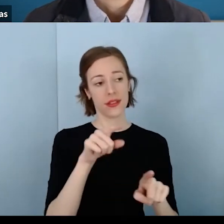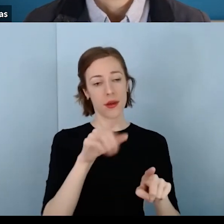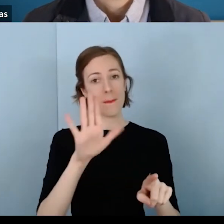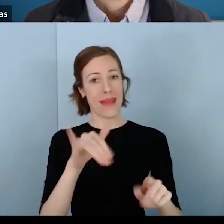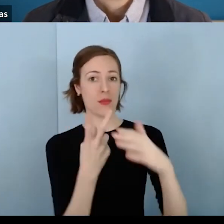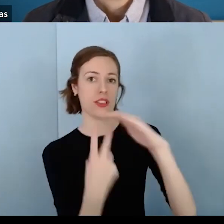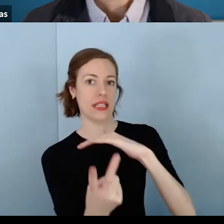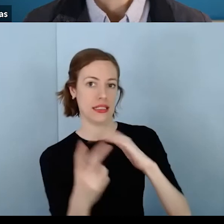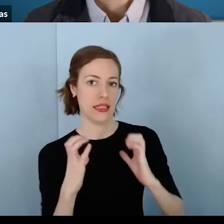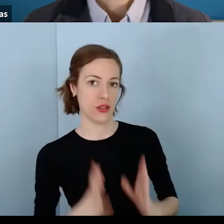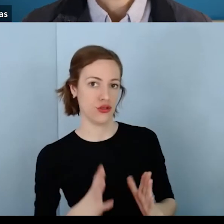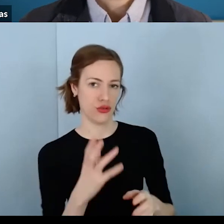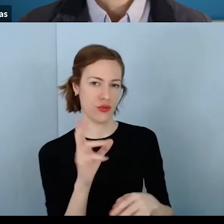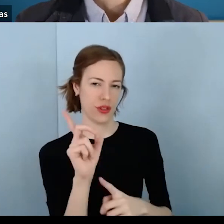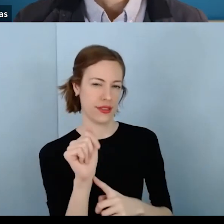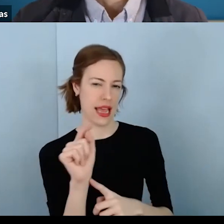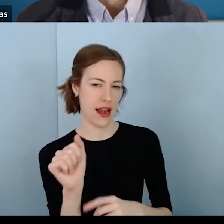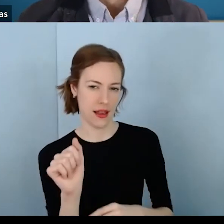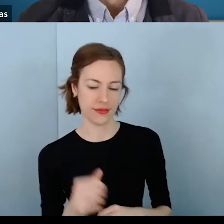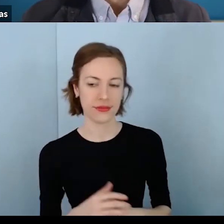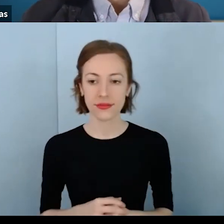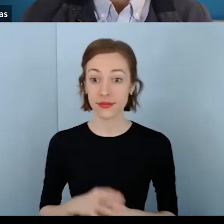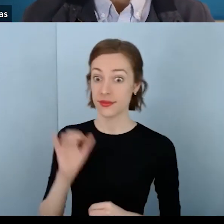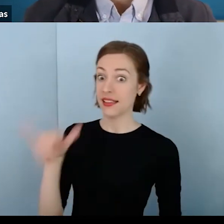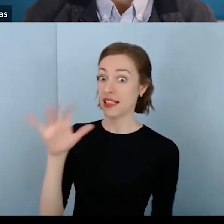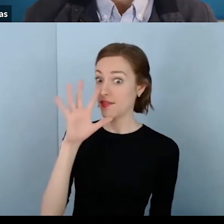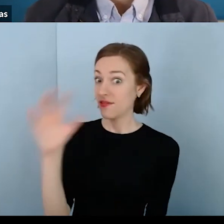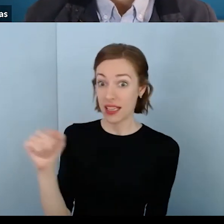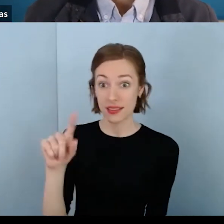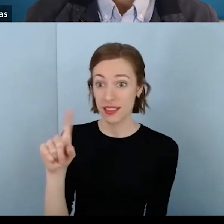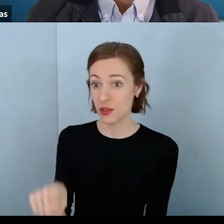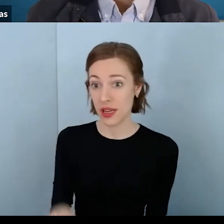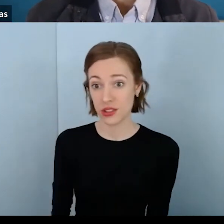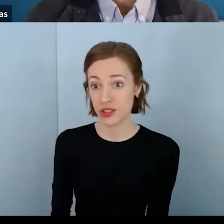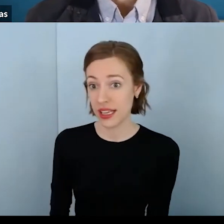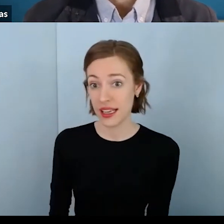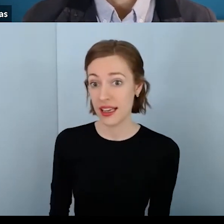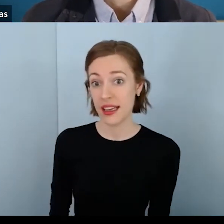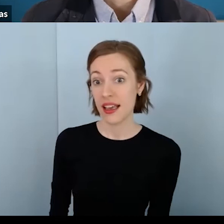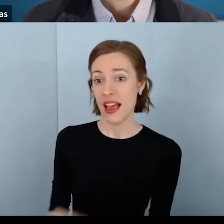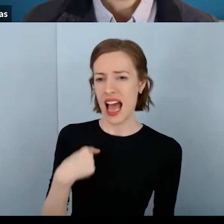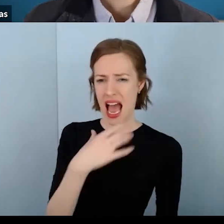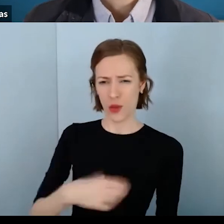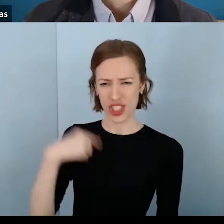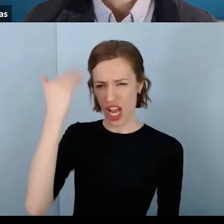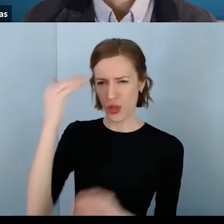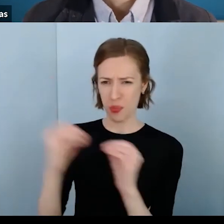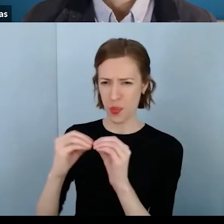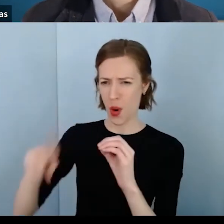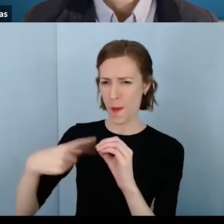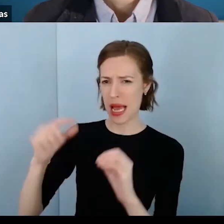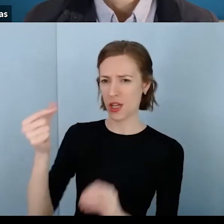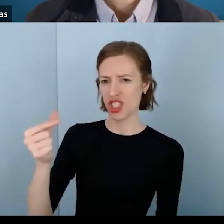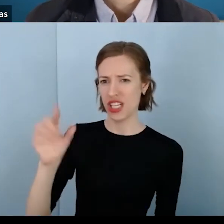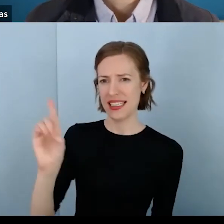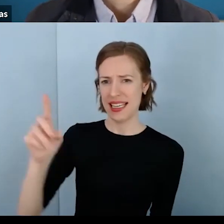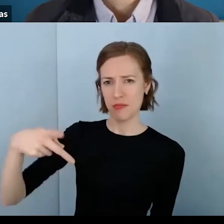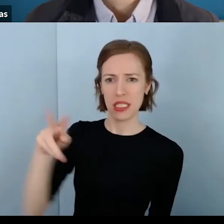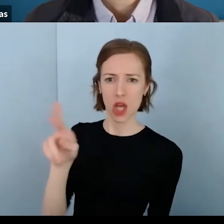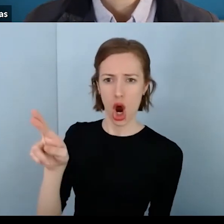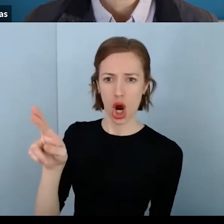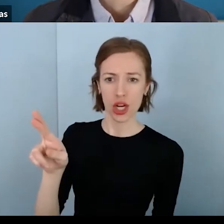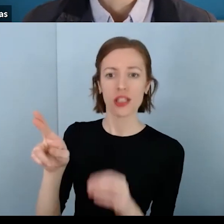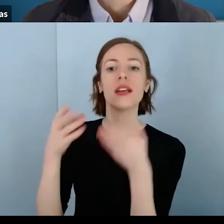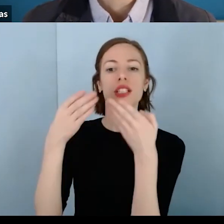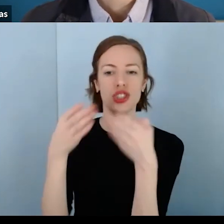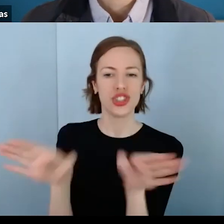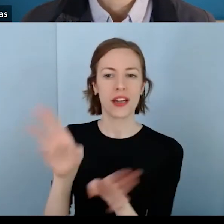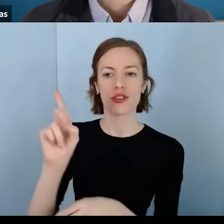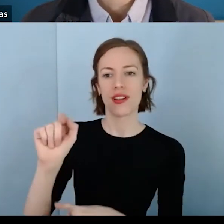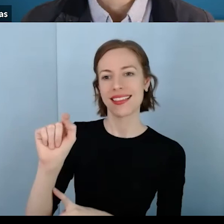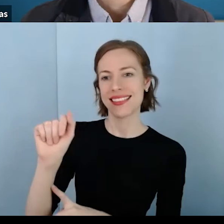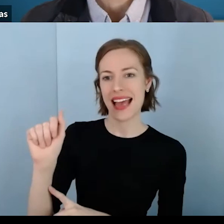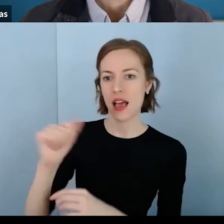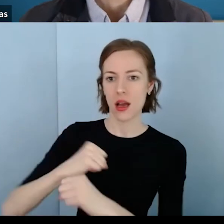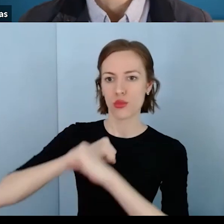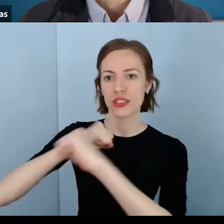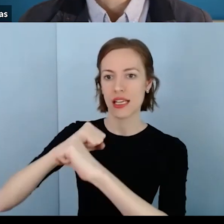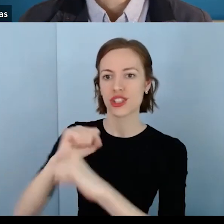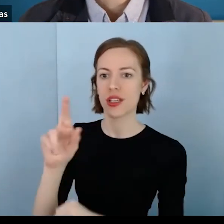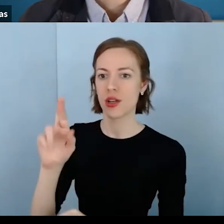That's a fascinating question and I wish I knew enough about the GDPR to offer a clear answer to that, I will say that.